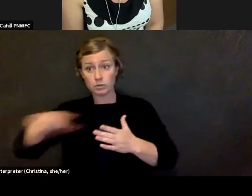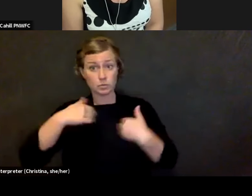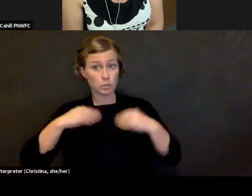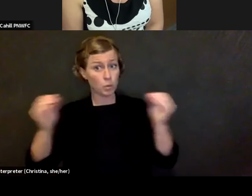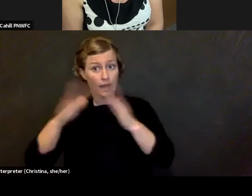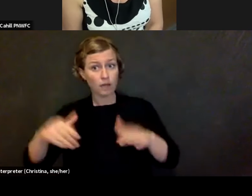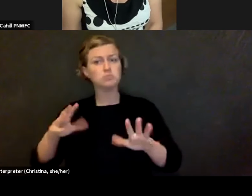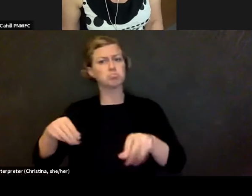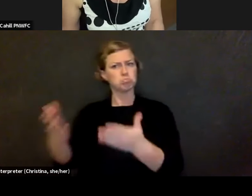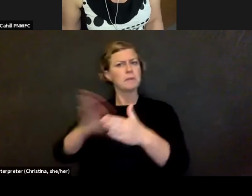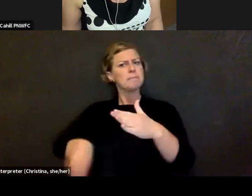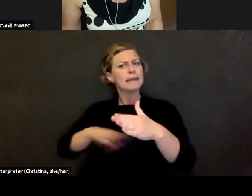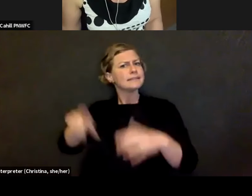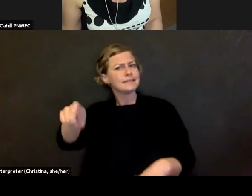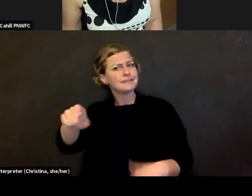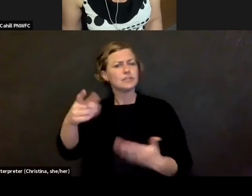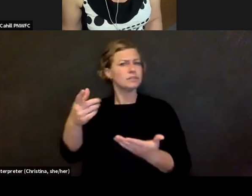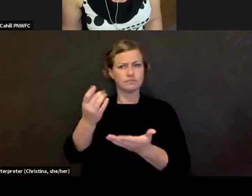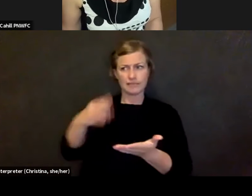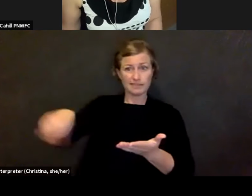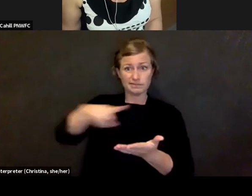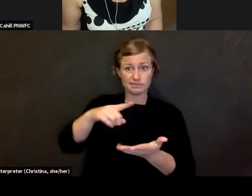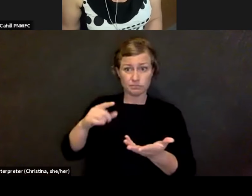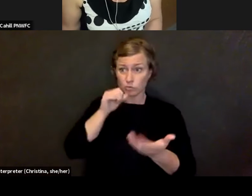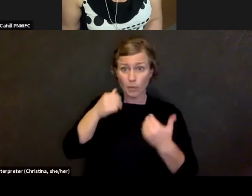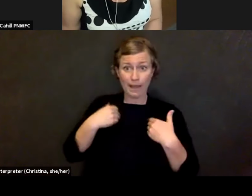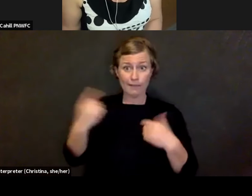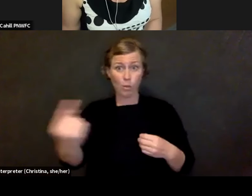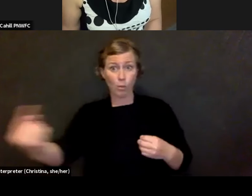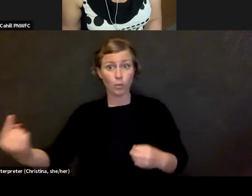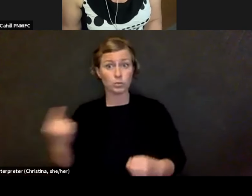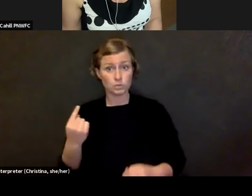is needed with some organizations and just